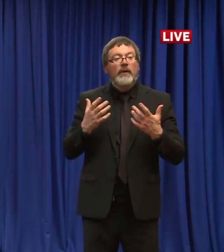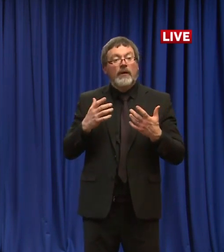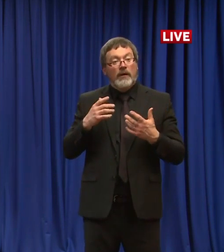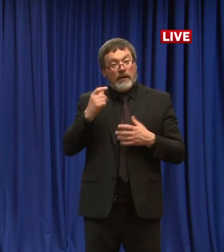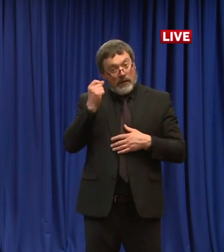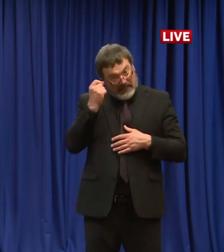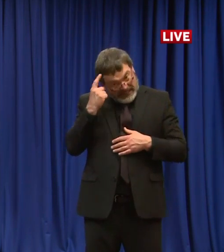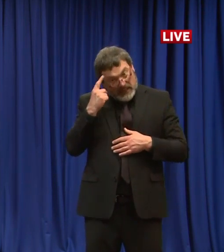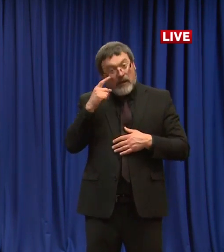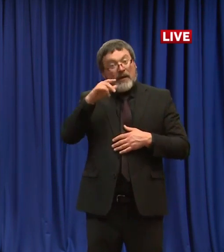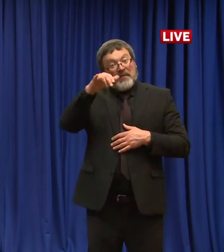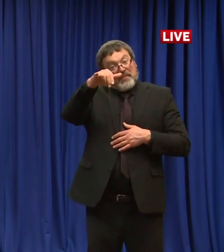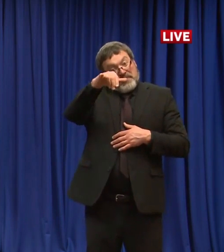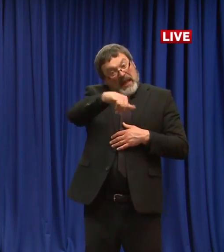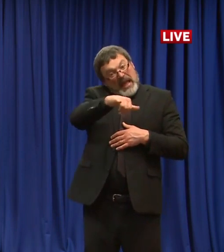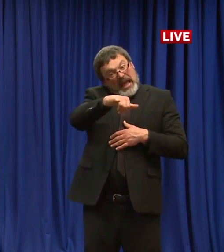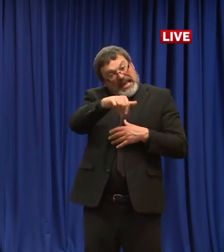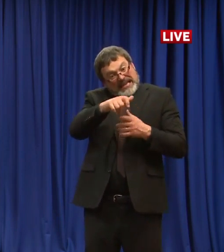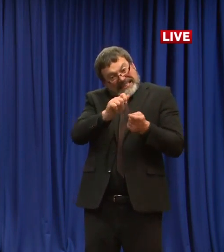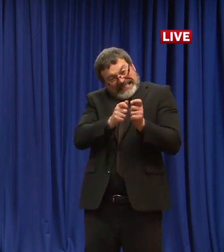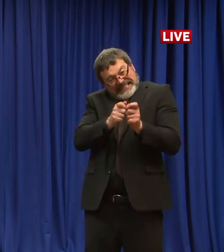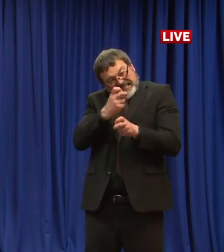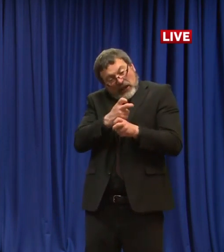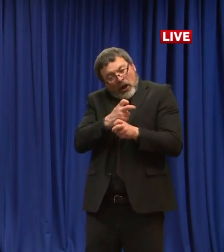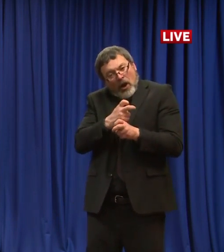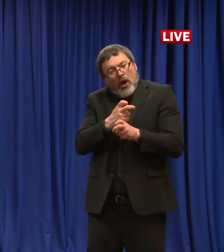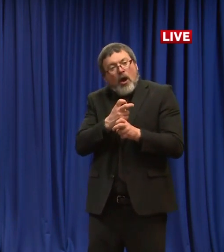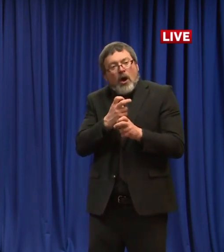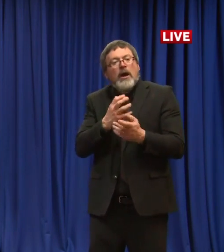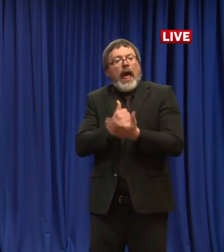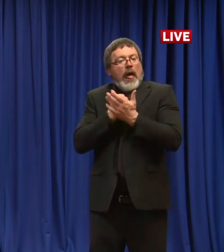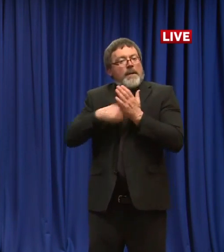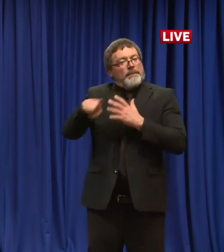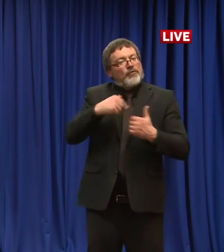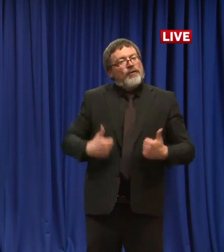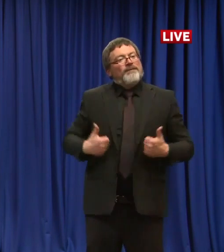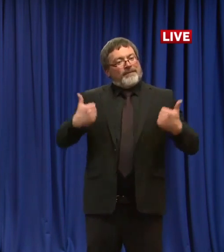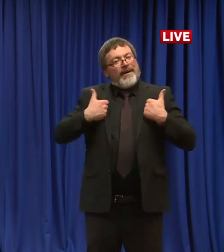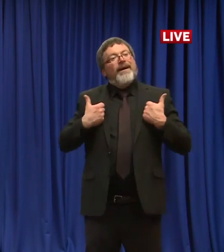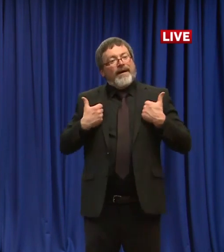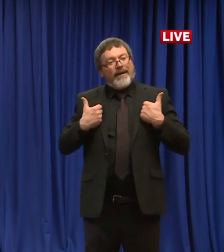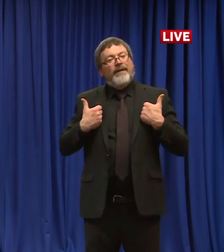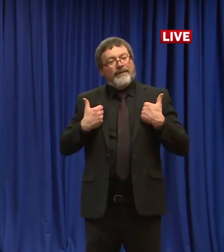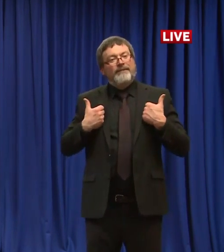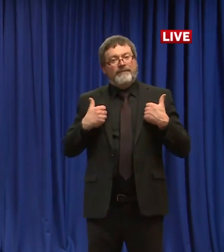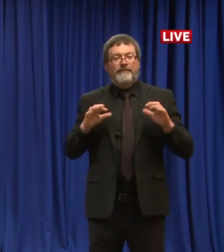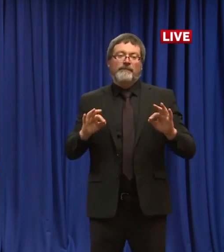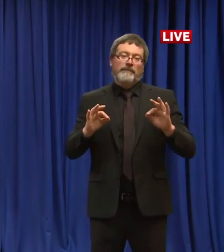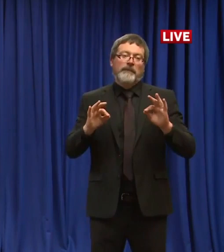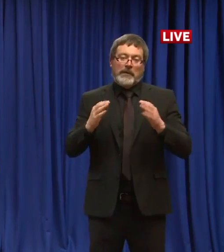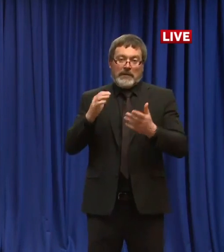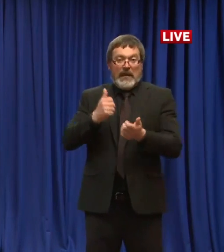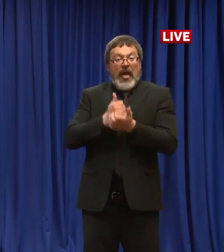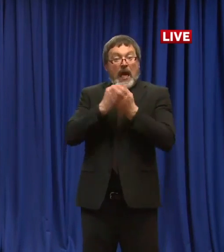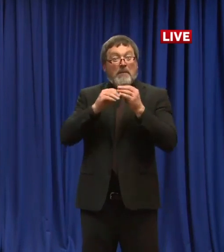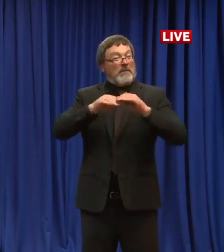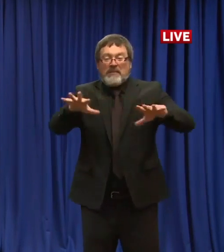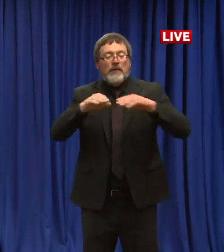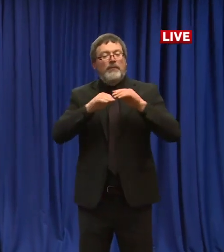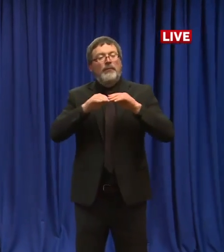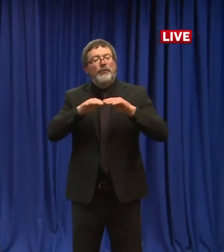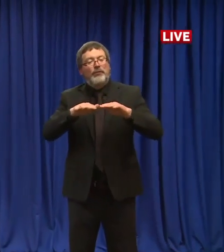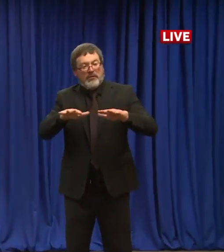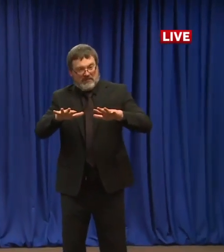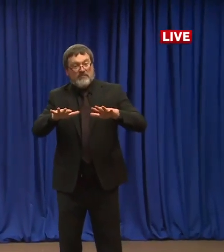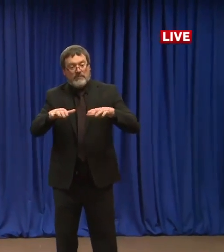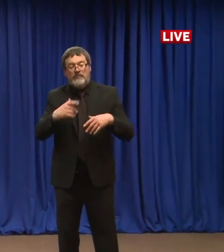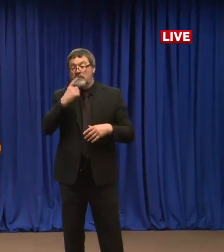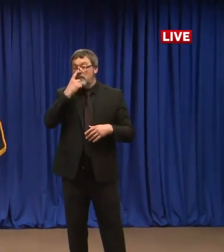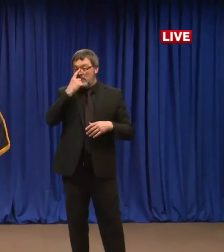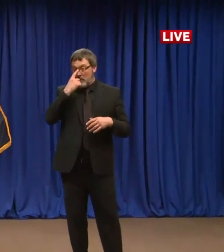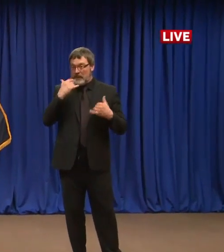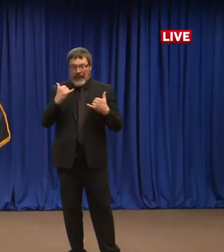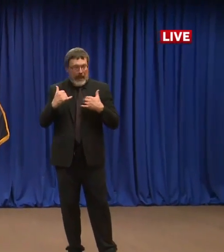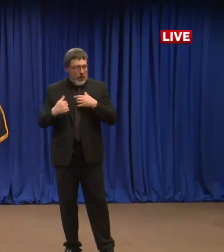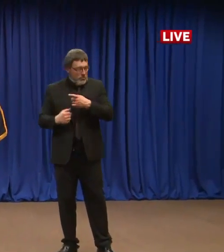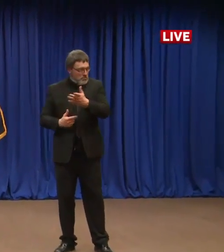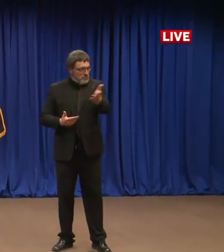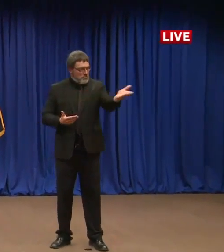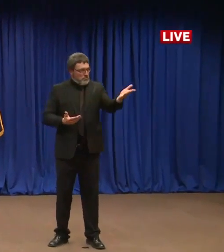FOR OUR STUDENTS, BUT ALSO WORKING TO HELP PREVENT THE THE SPREAD AND ENSURING PUBLIC HEALTH AND SAFETY SO WE CAN’T THANK FOLKS THROUGHOUT NEW HAMPSHIRE ENOUGH WITH THAT WE